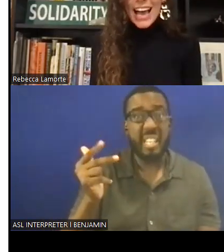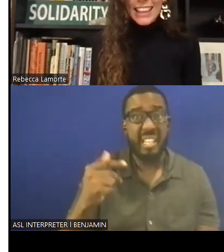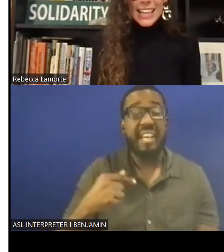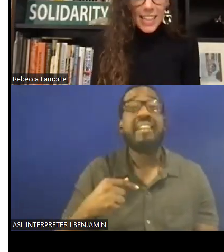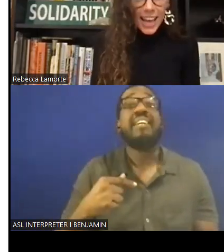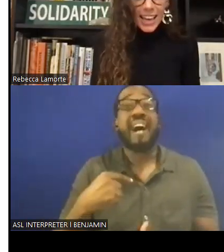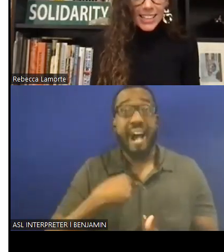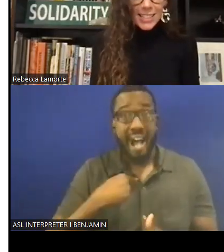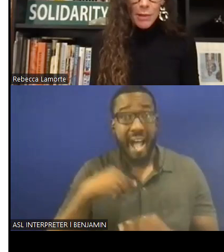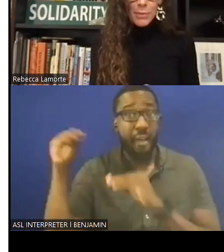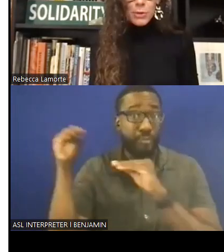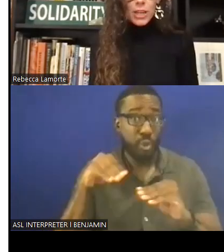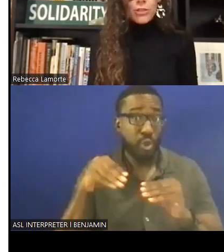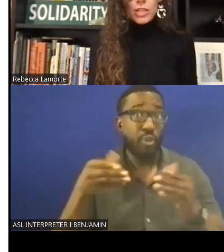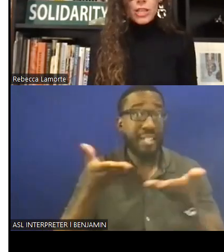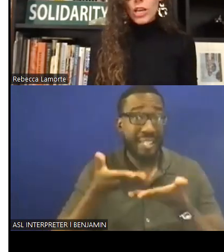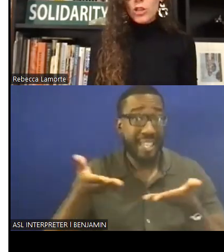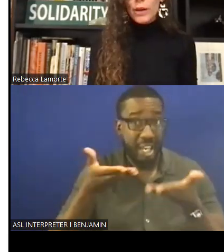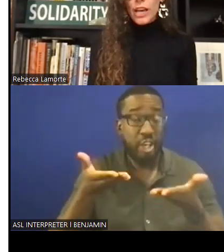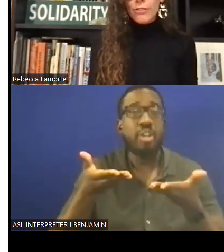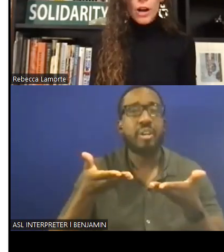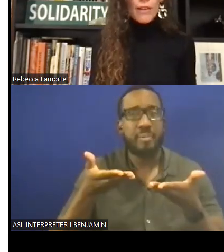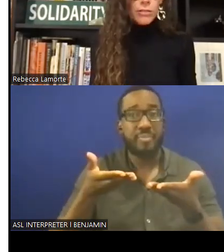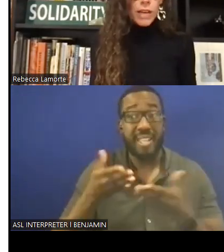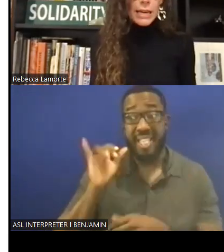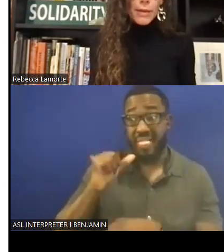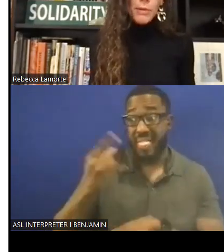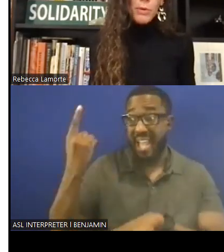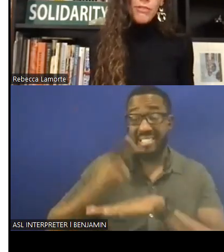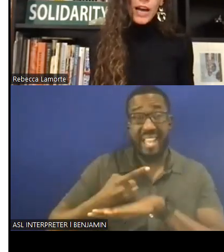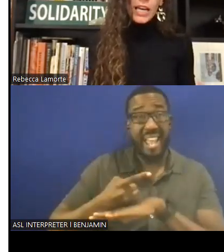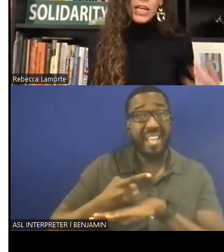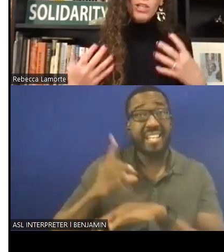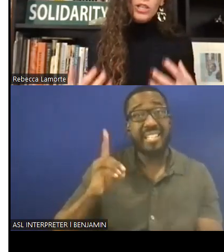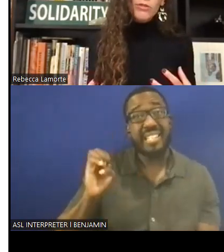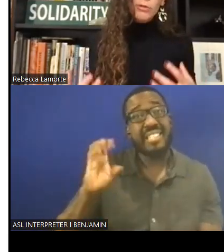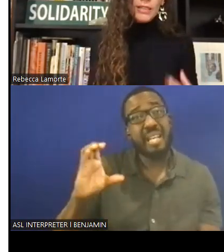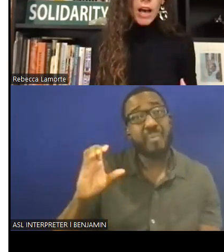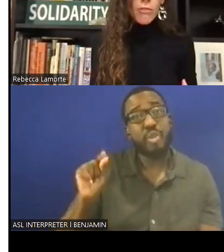And that day in December, 2013, changed my life forever. And it made me wanna fight, not just for myself,